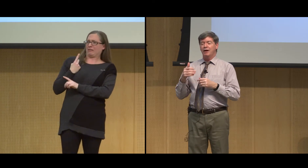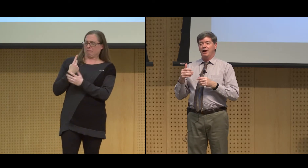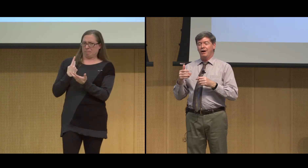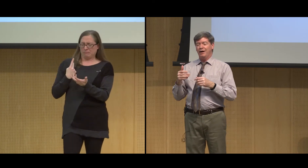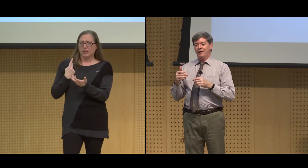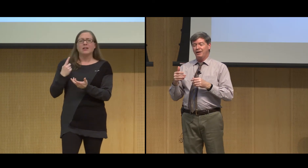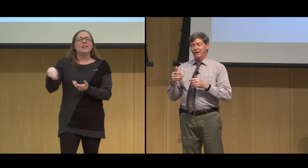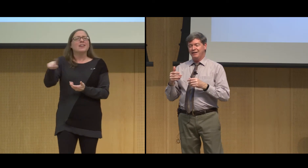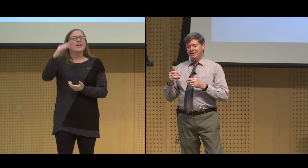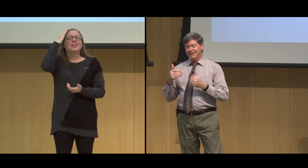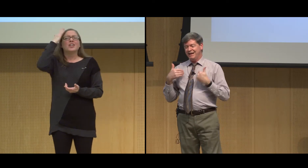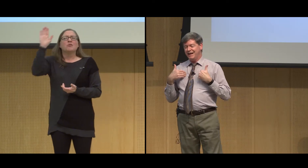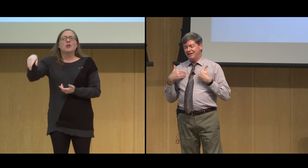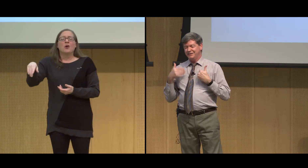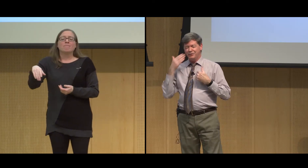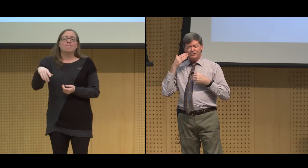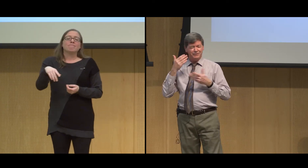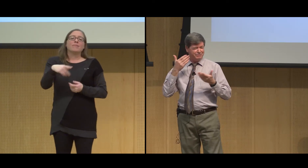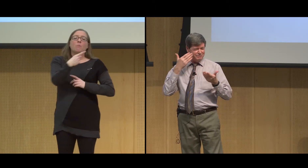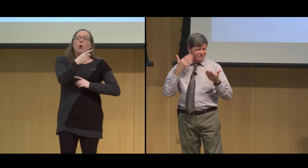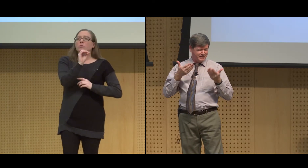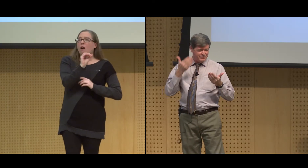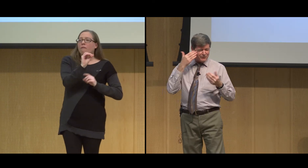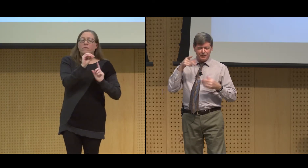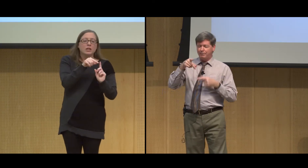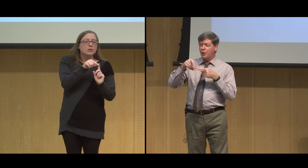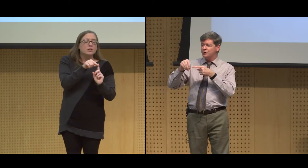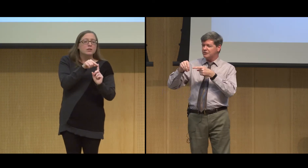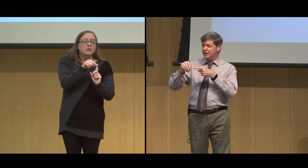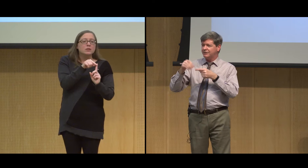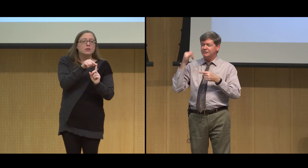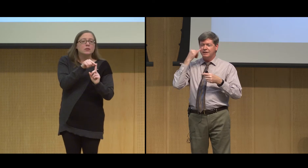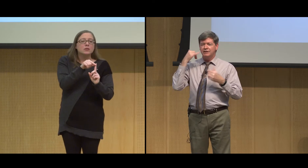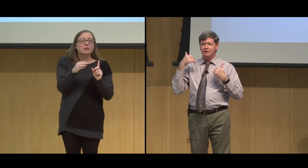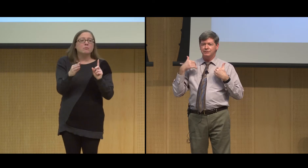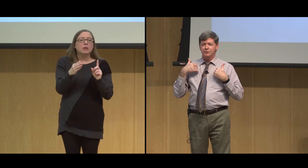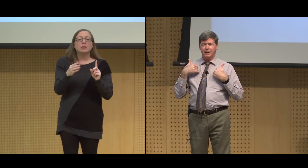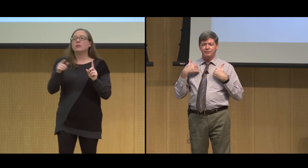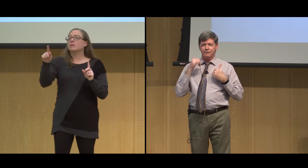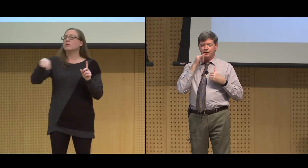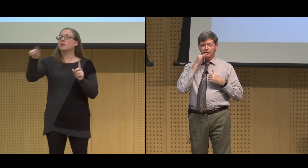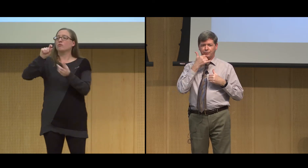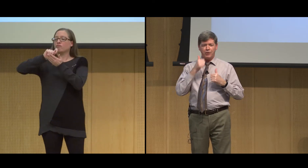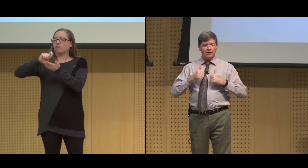Uh, it had--you know... You know that the post office, if you have, you know,